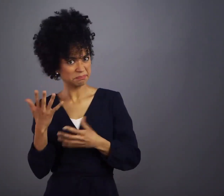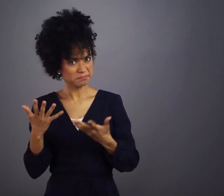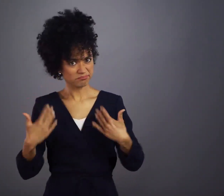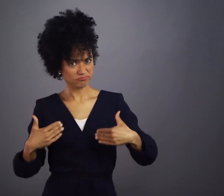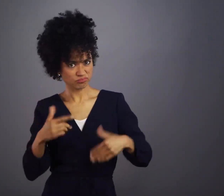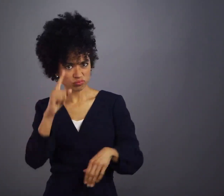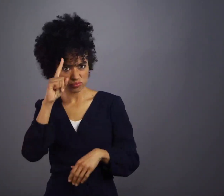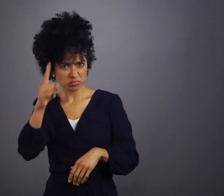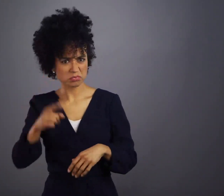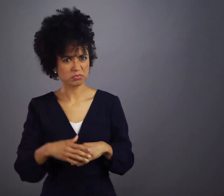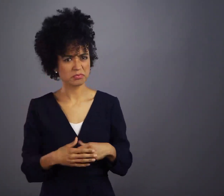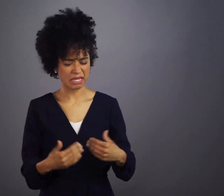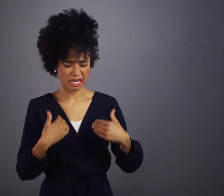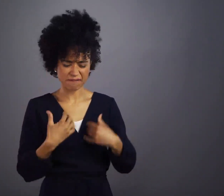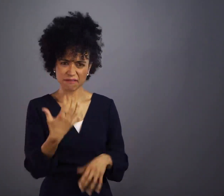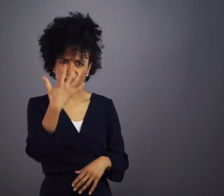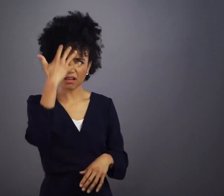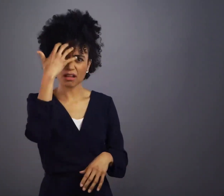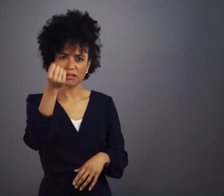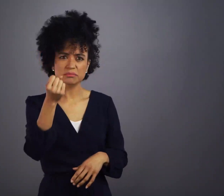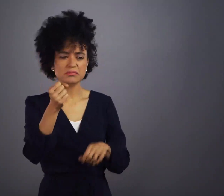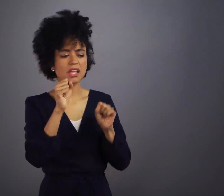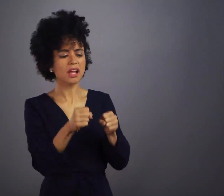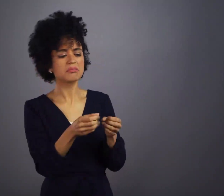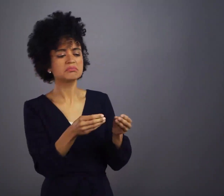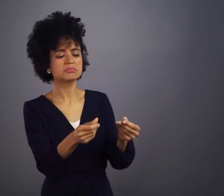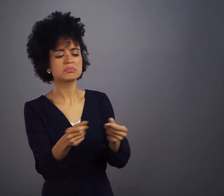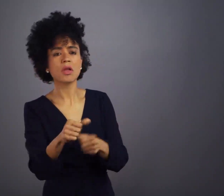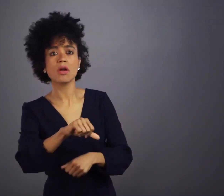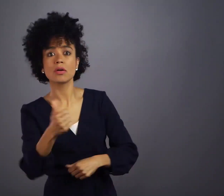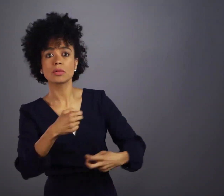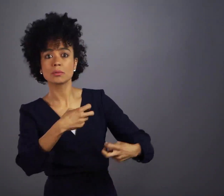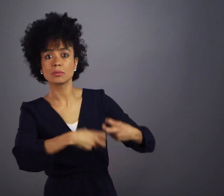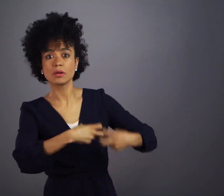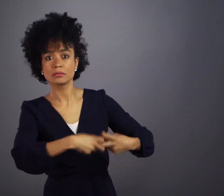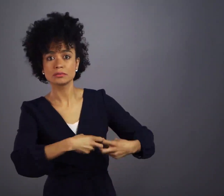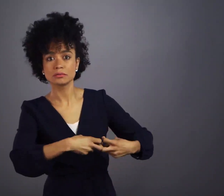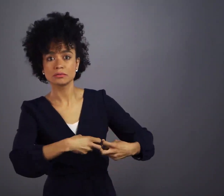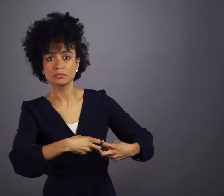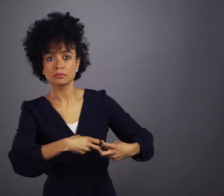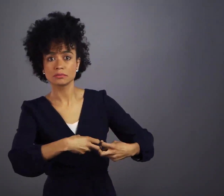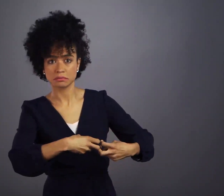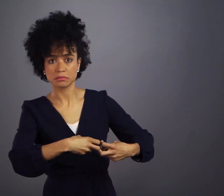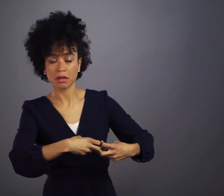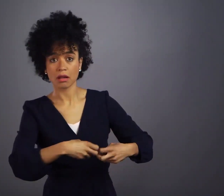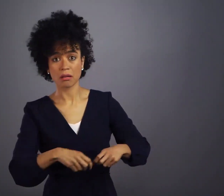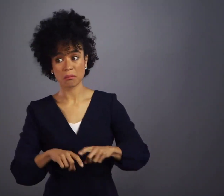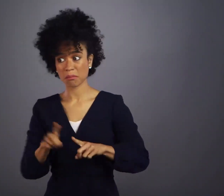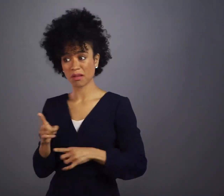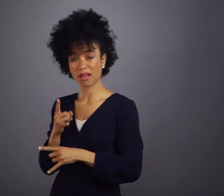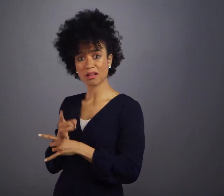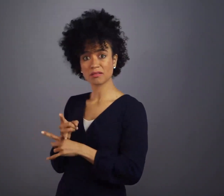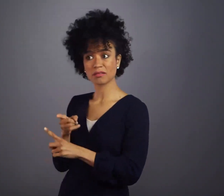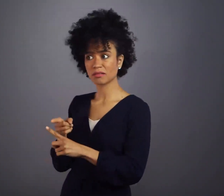He seemed quite rational and well-balanced with respect to other problems. Yet he had no control whatever over alcohol.